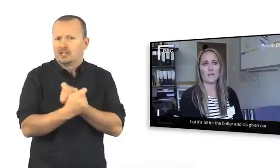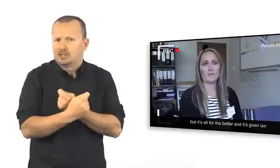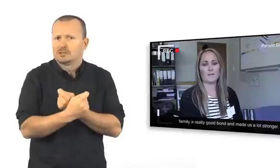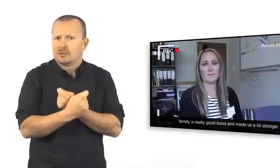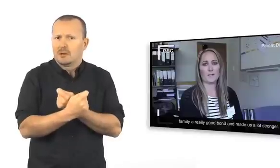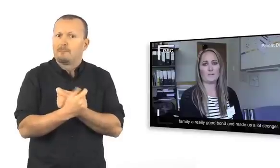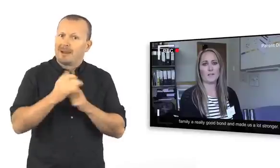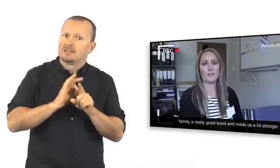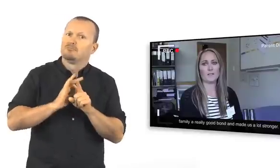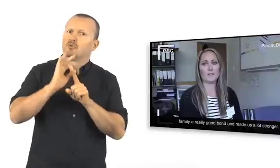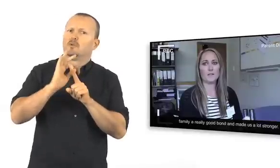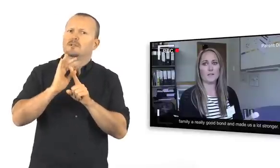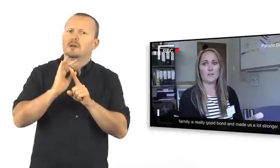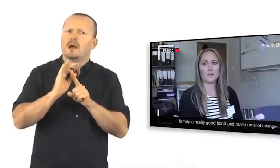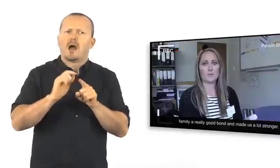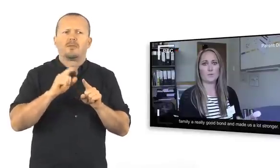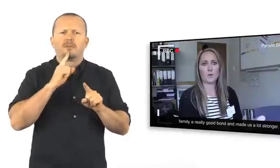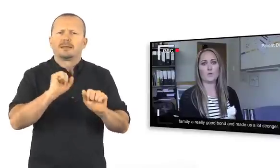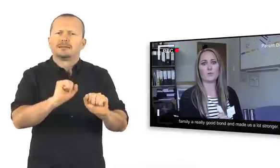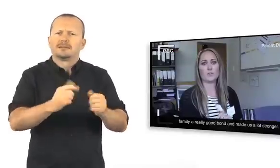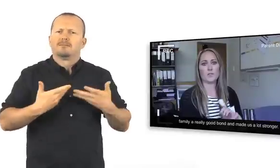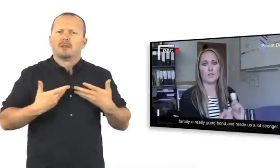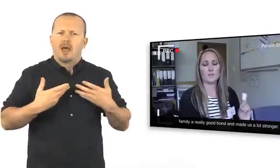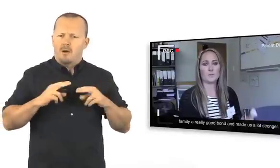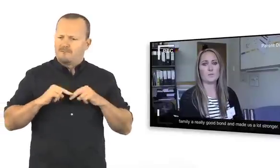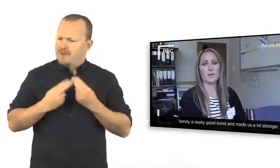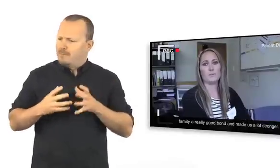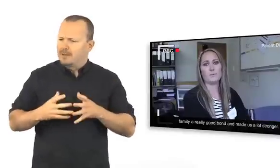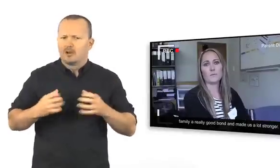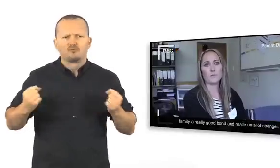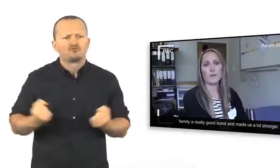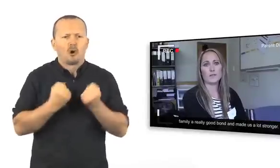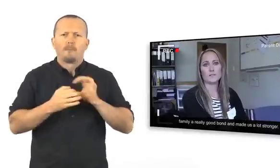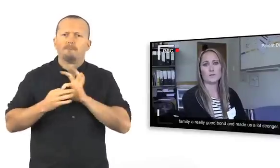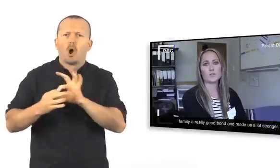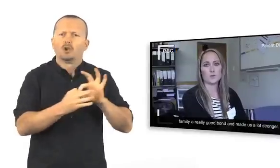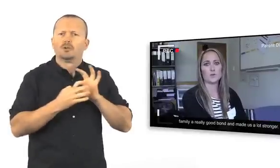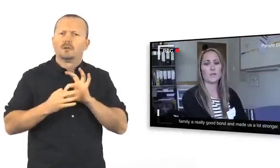given our family a really good bond and made us a lot stronger.